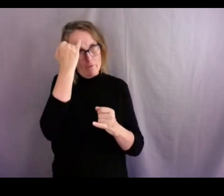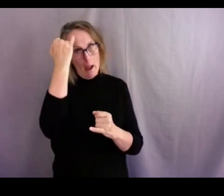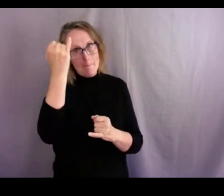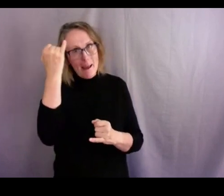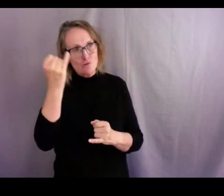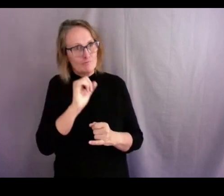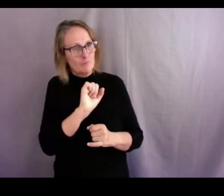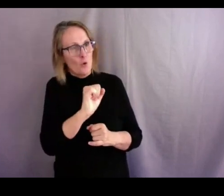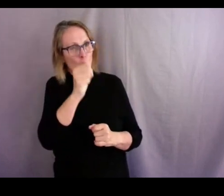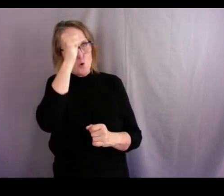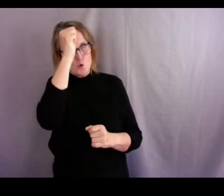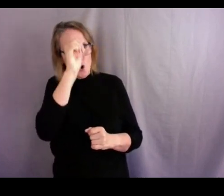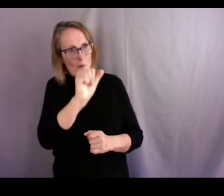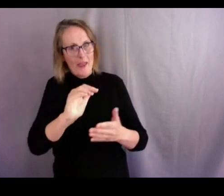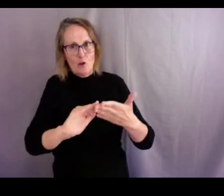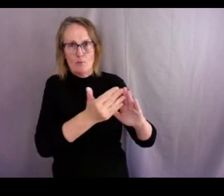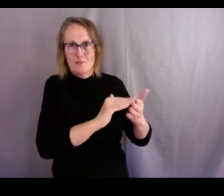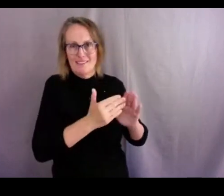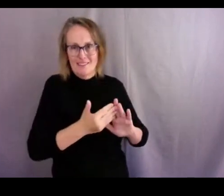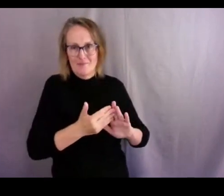(audience applauds)